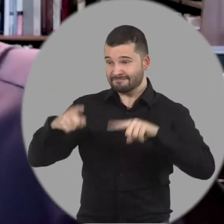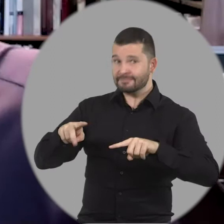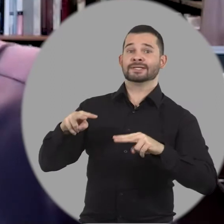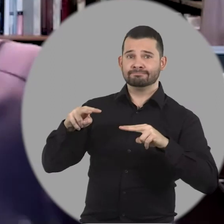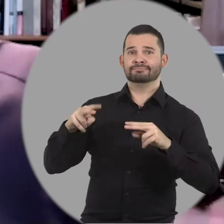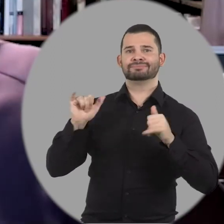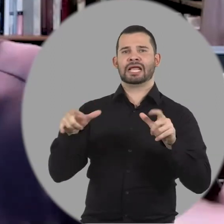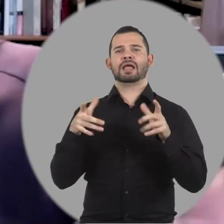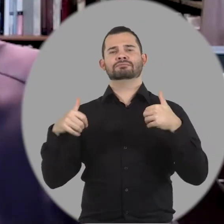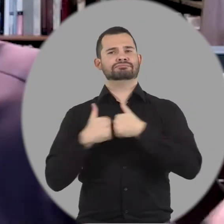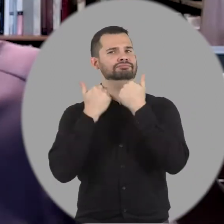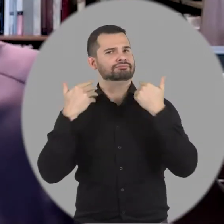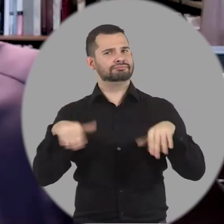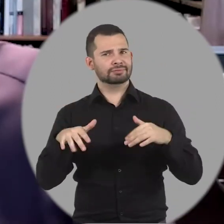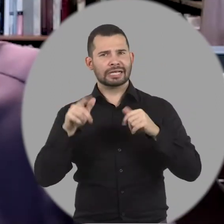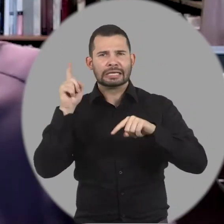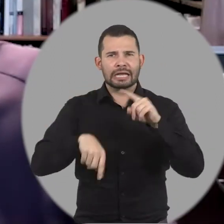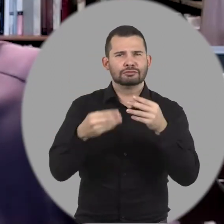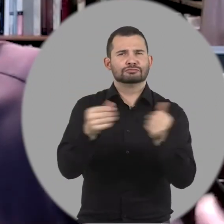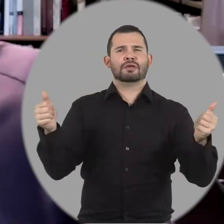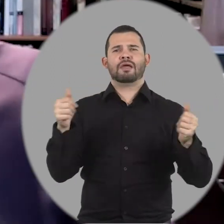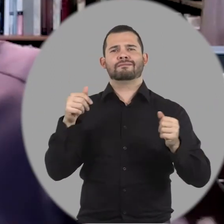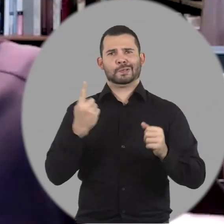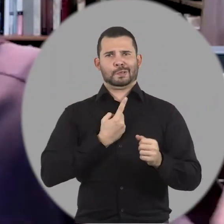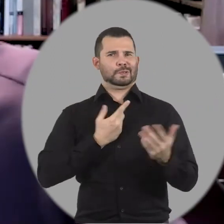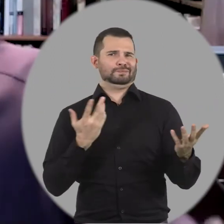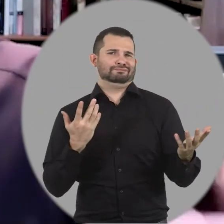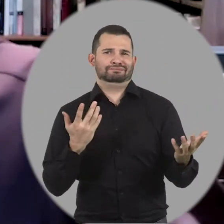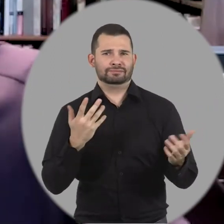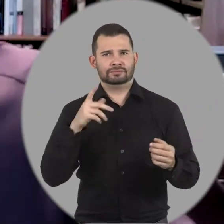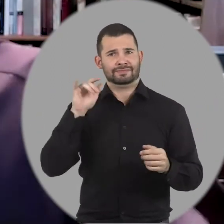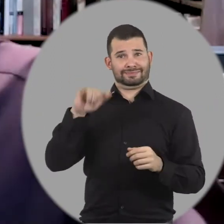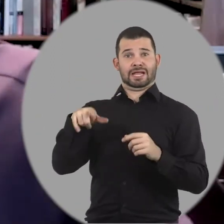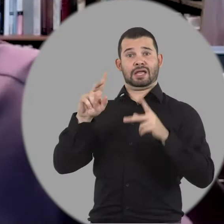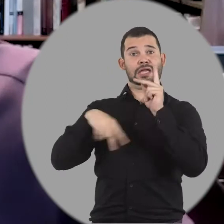And movements that are able to do that are movements who are able to move the dot